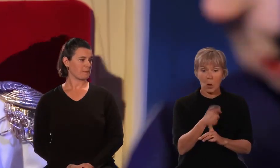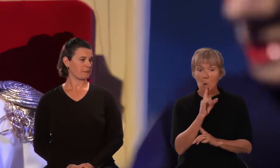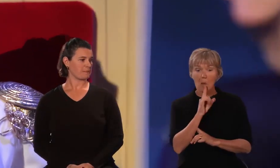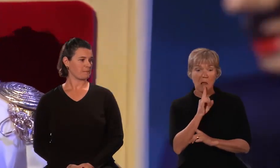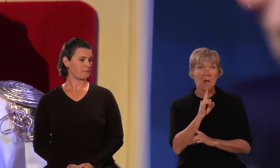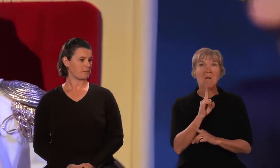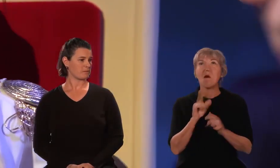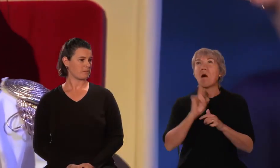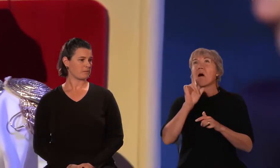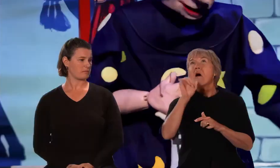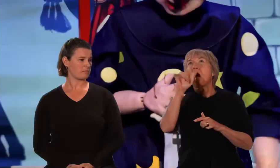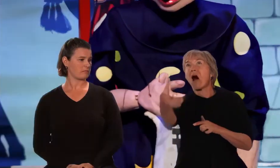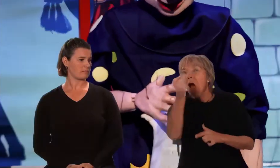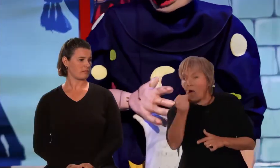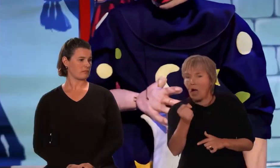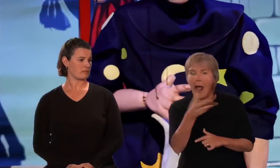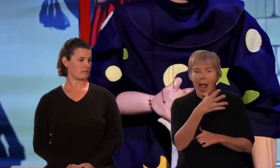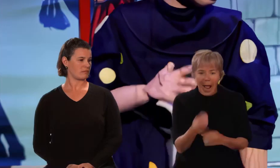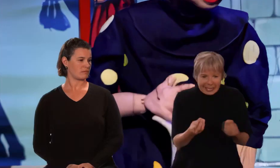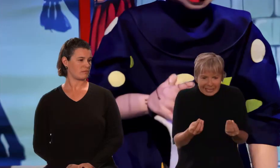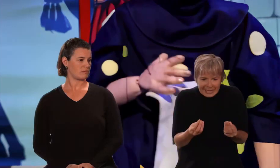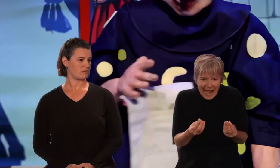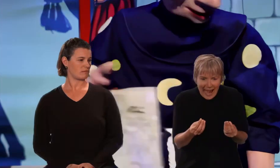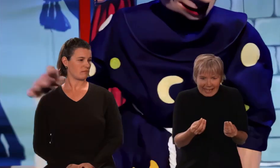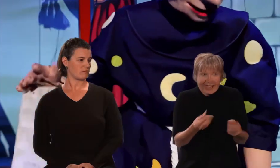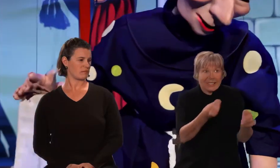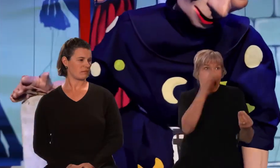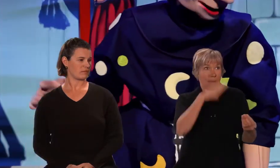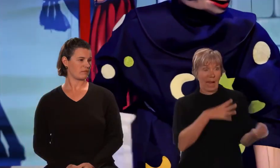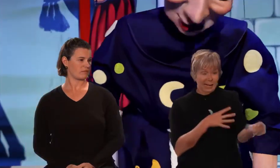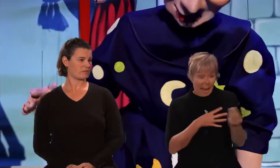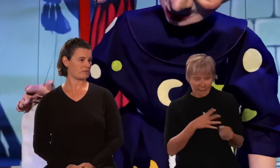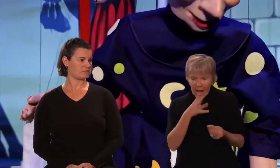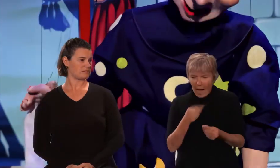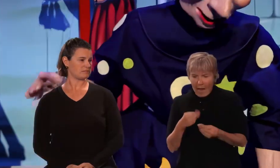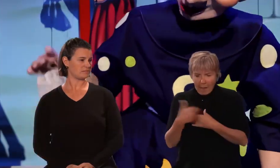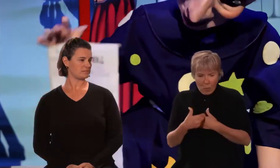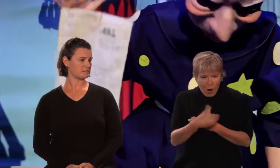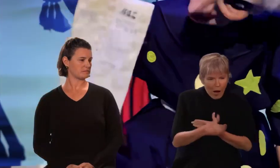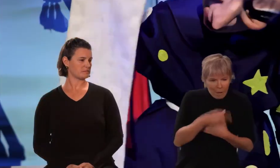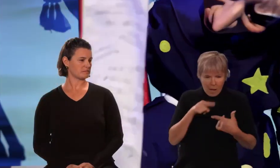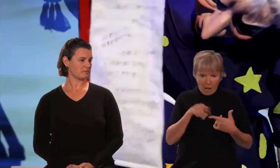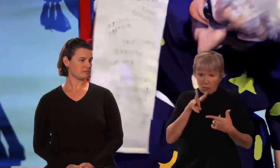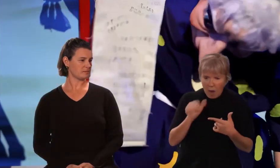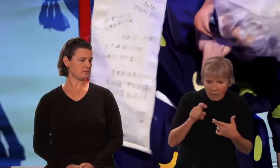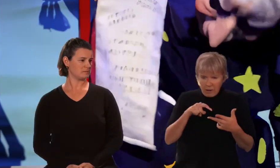and greatest of all was the sand from the Sandman, sharp needles, and thread, and a lump of beeswax-- Oh! So sorry.